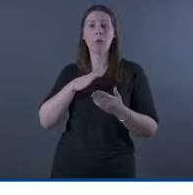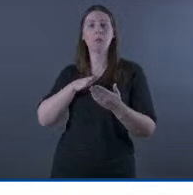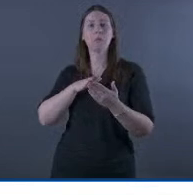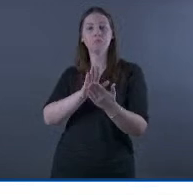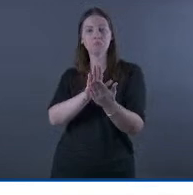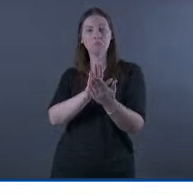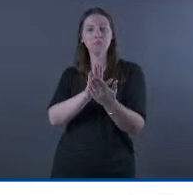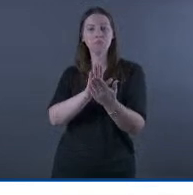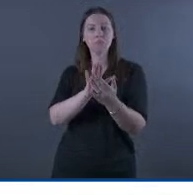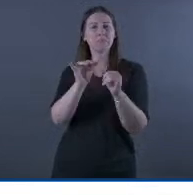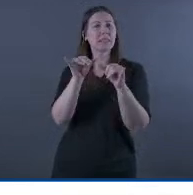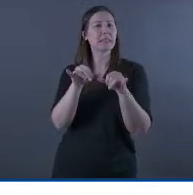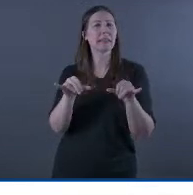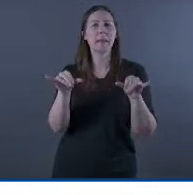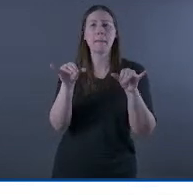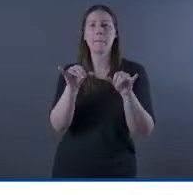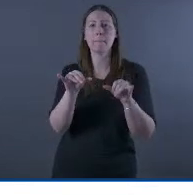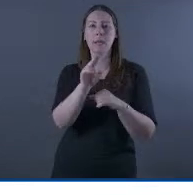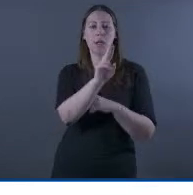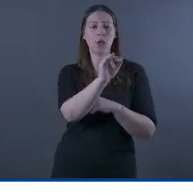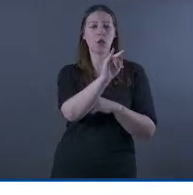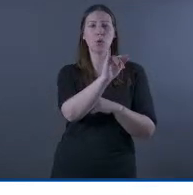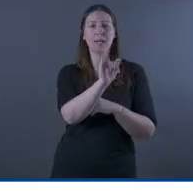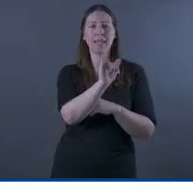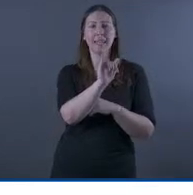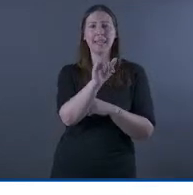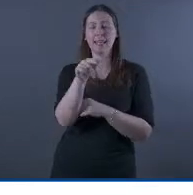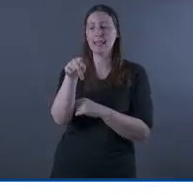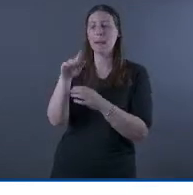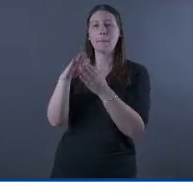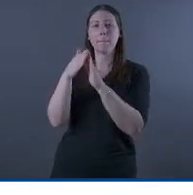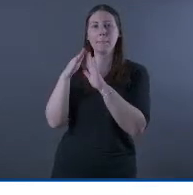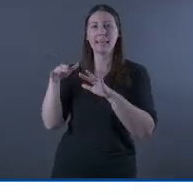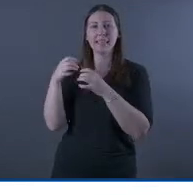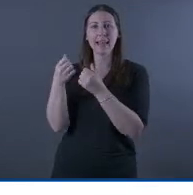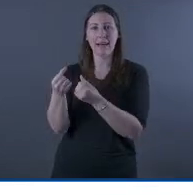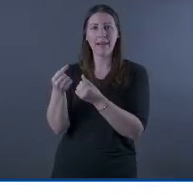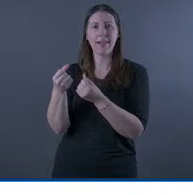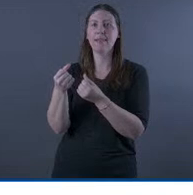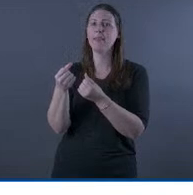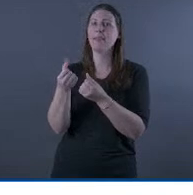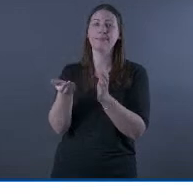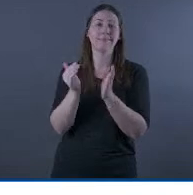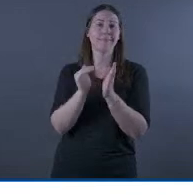from Unity and PeaceHealth vaccinating essentially all eligible patients